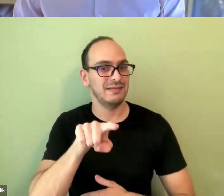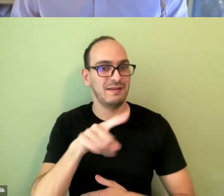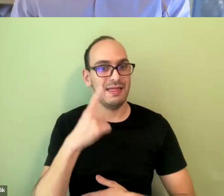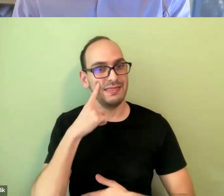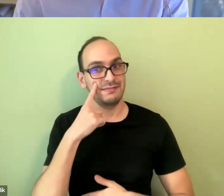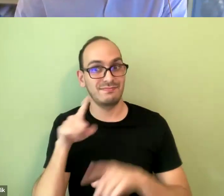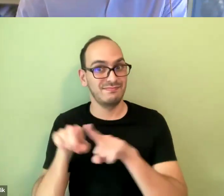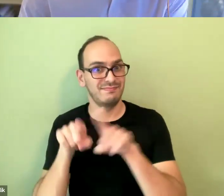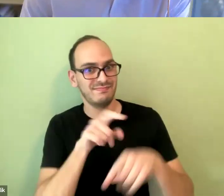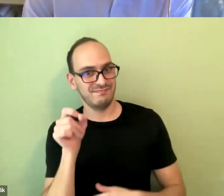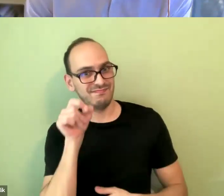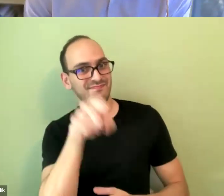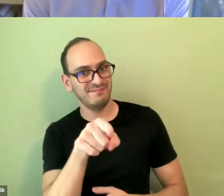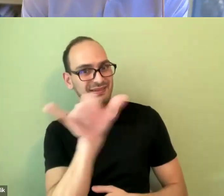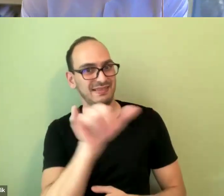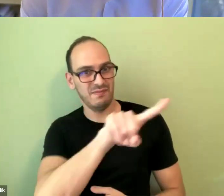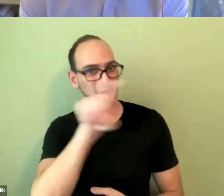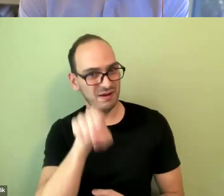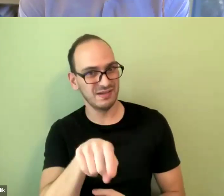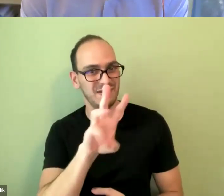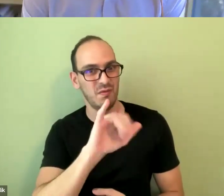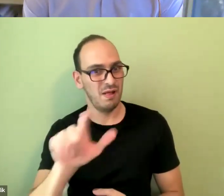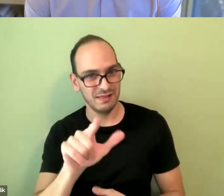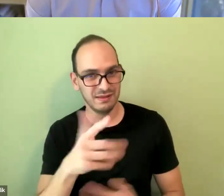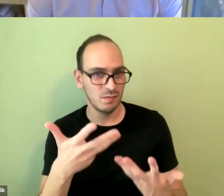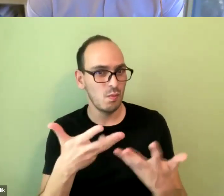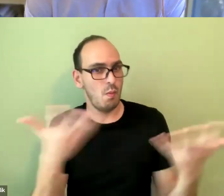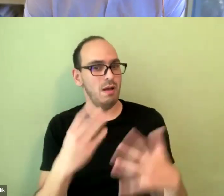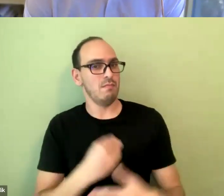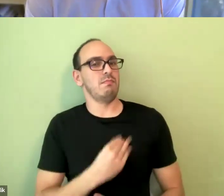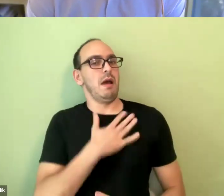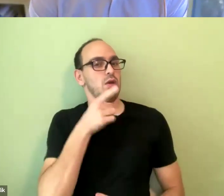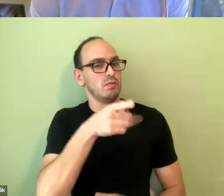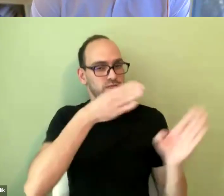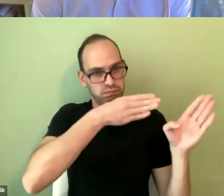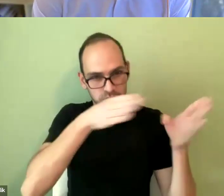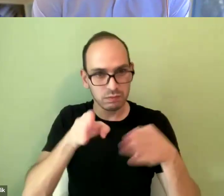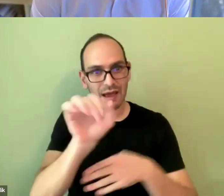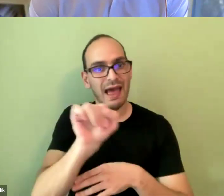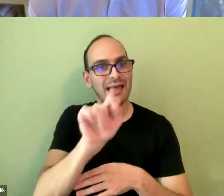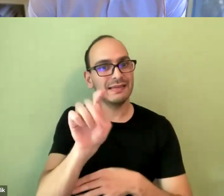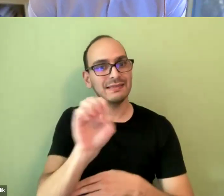probably throw the question right back at you. What has inspired you to focus on S-STEM programs in your